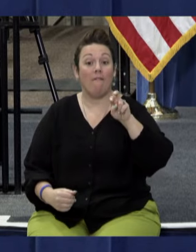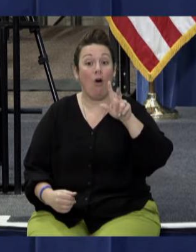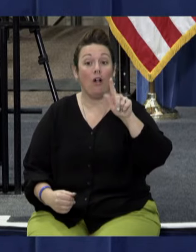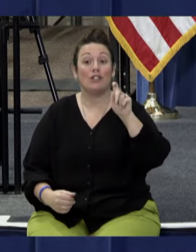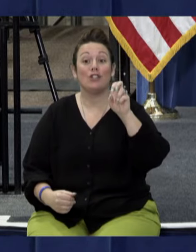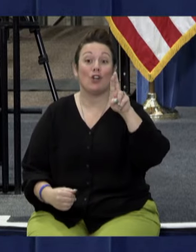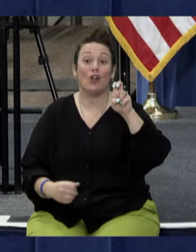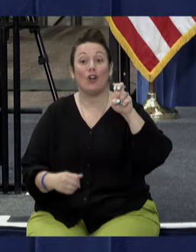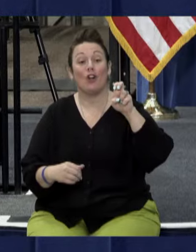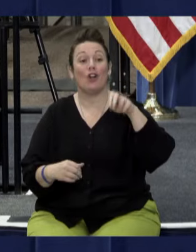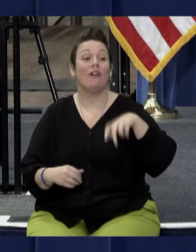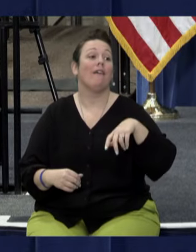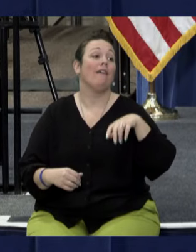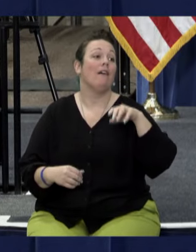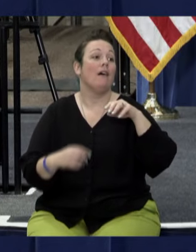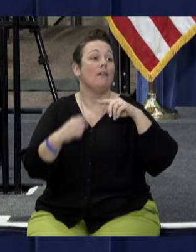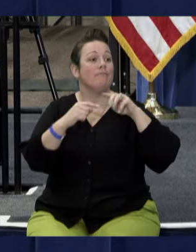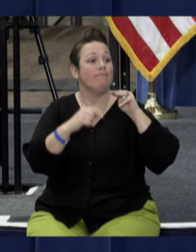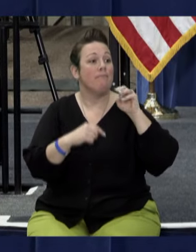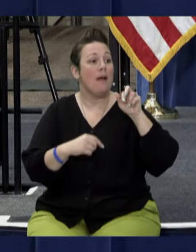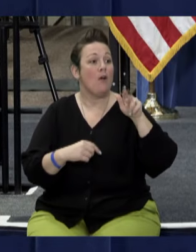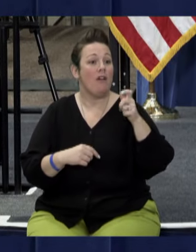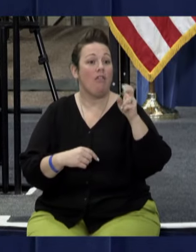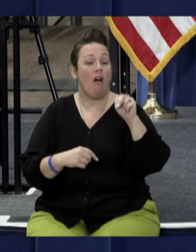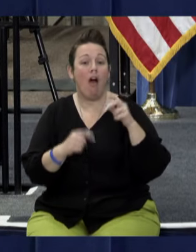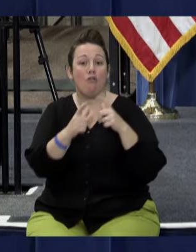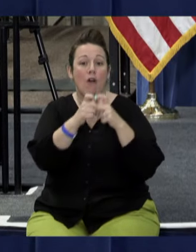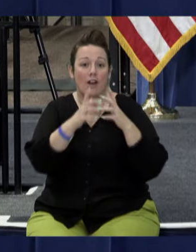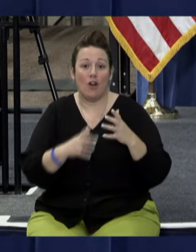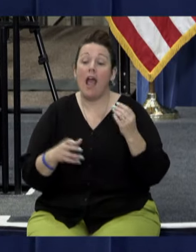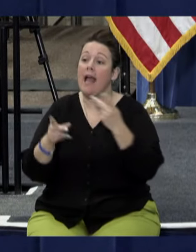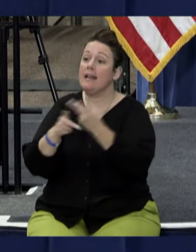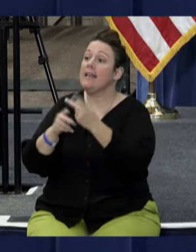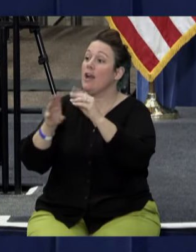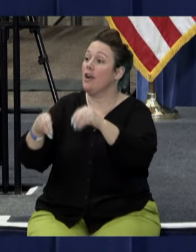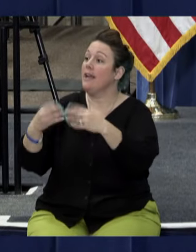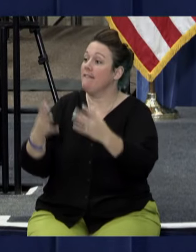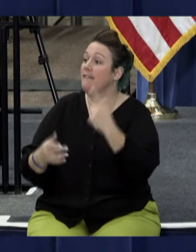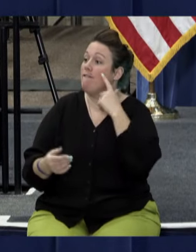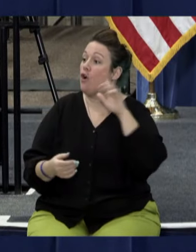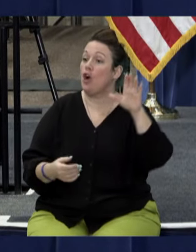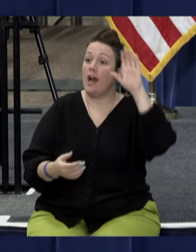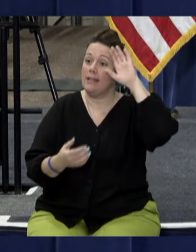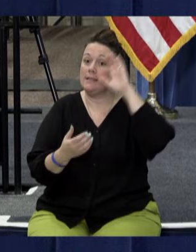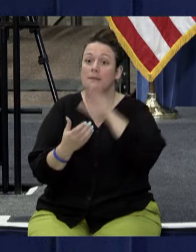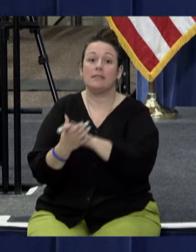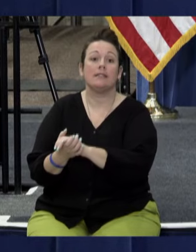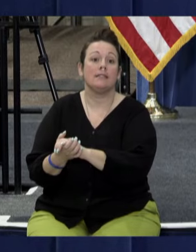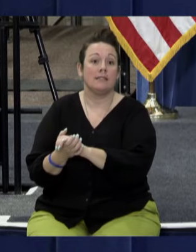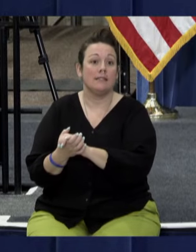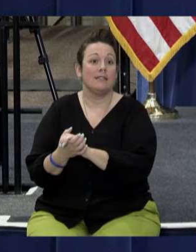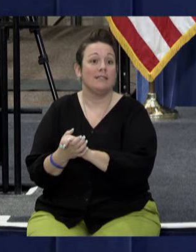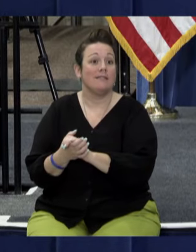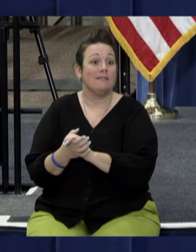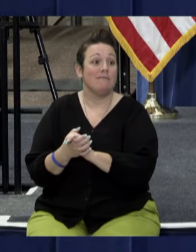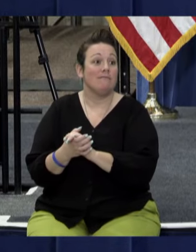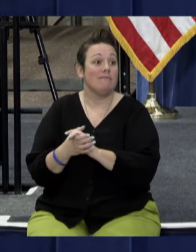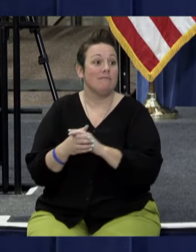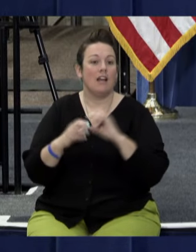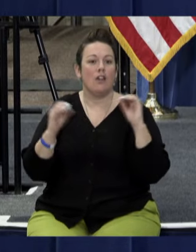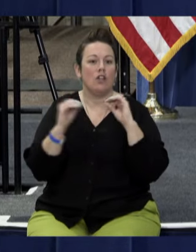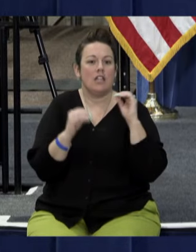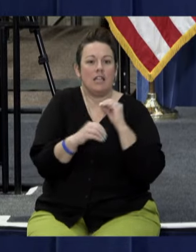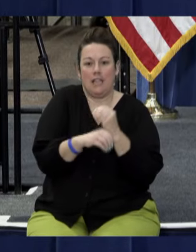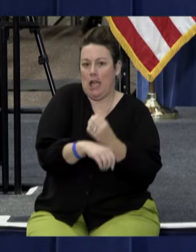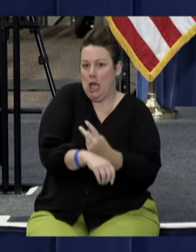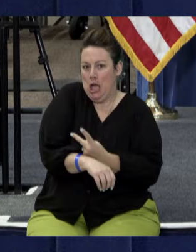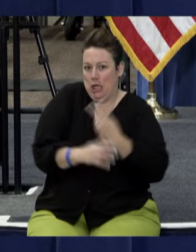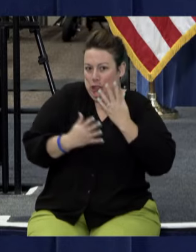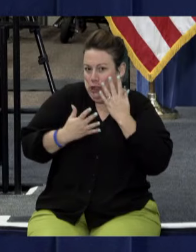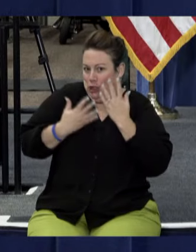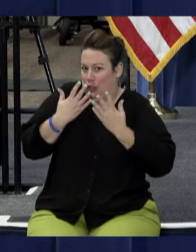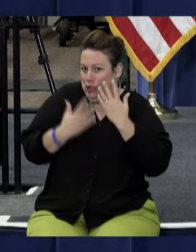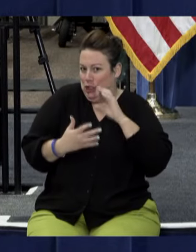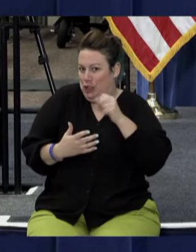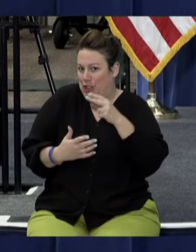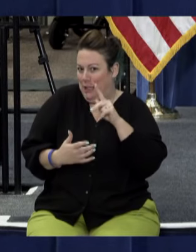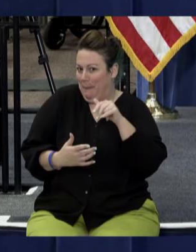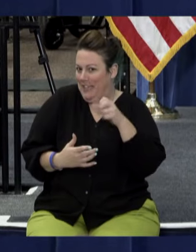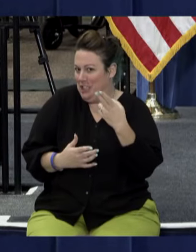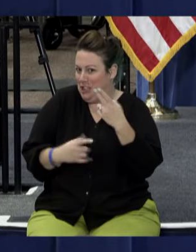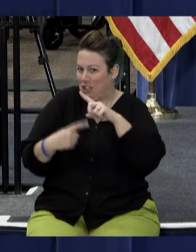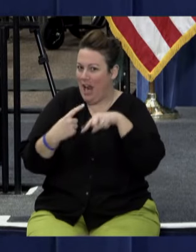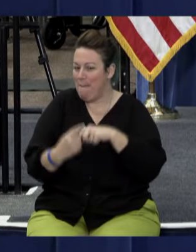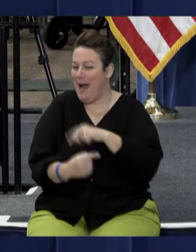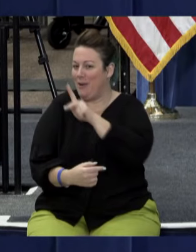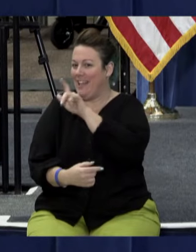full time career, and caregiving for her husband. There's nothing sheepish about Kelly Lamb. That